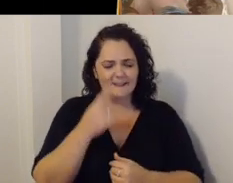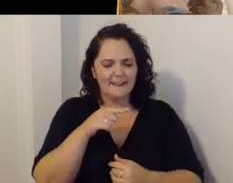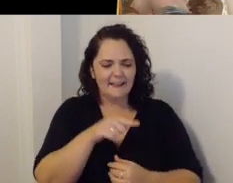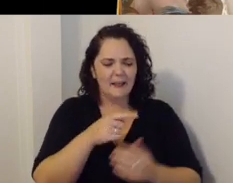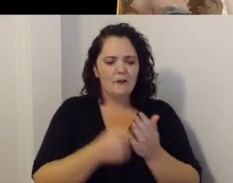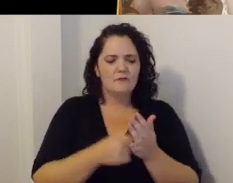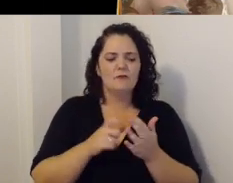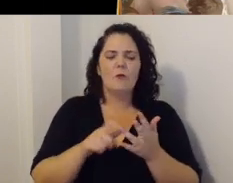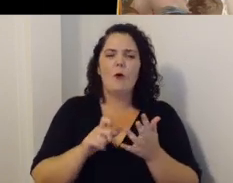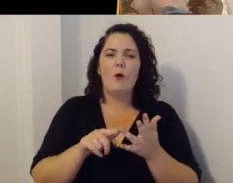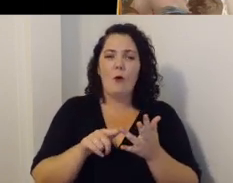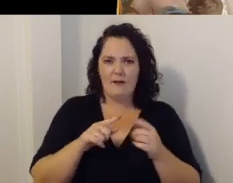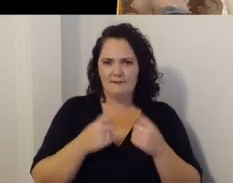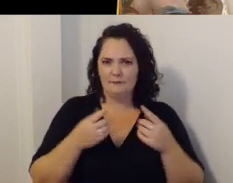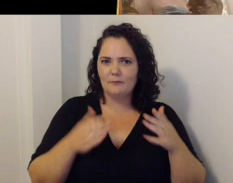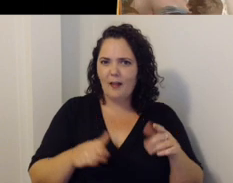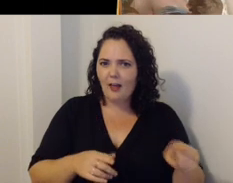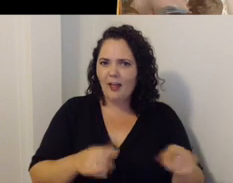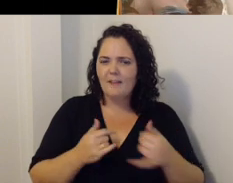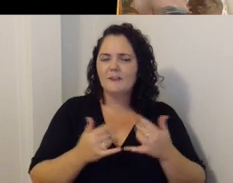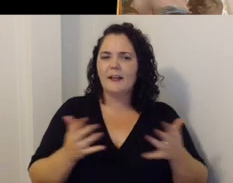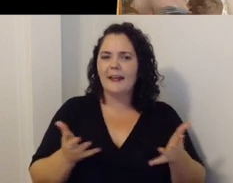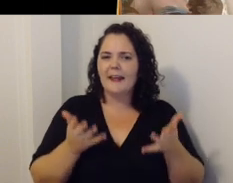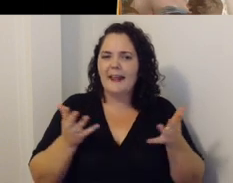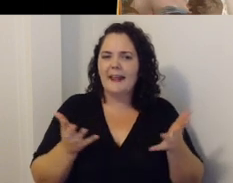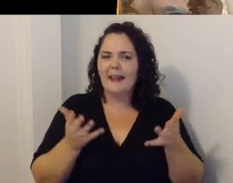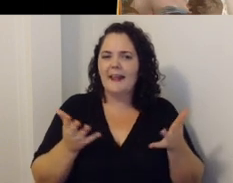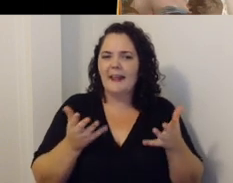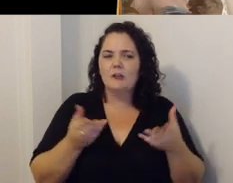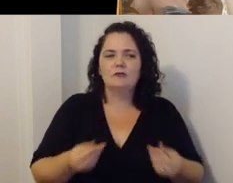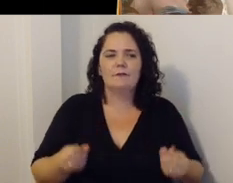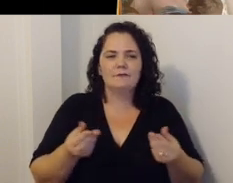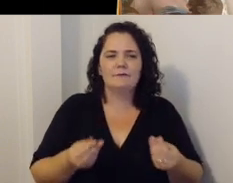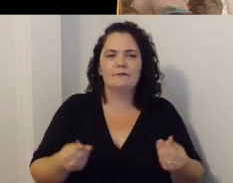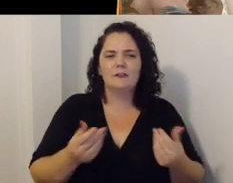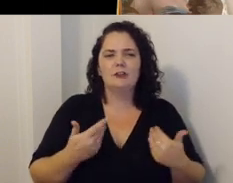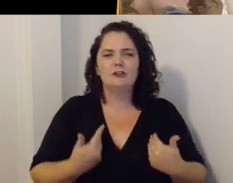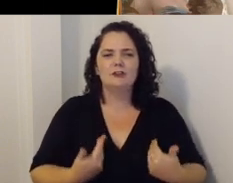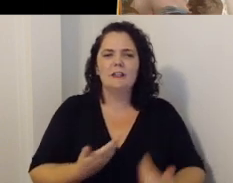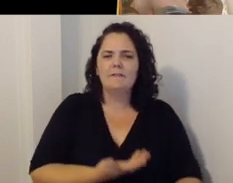this airiness, this lightness, there's a sense of lushness and sensuality to the paintings and one